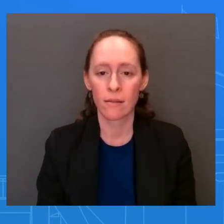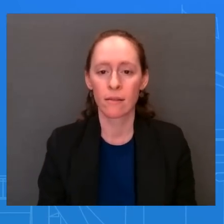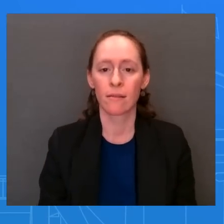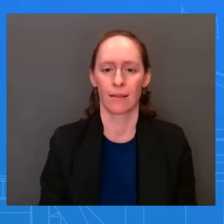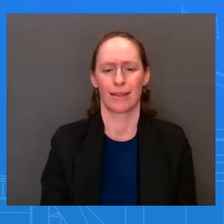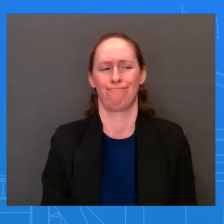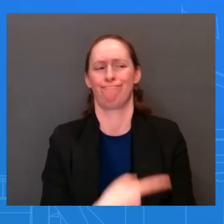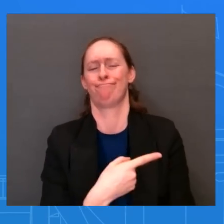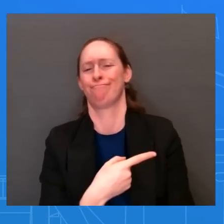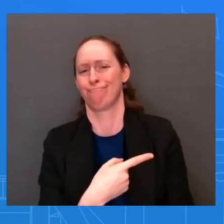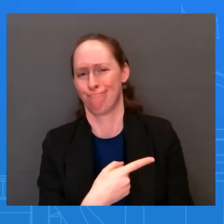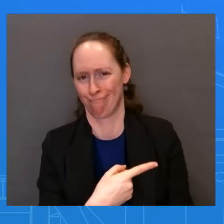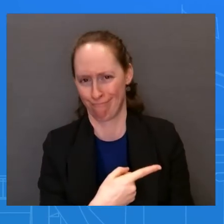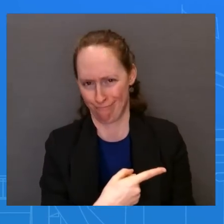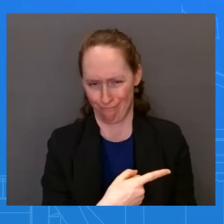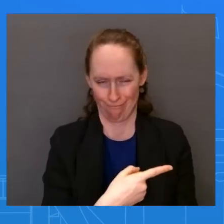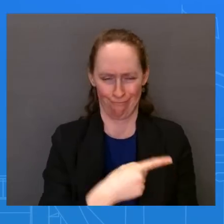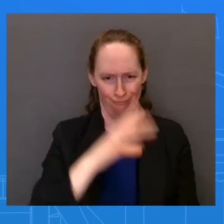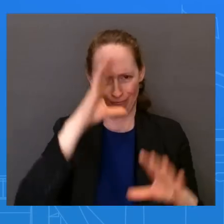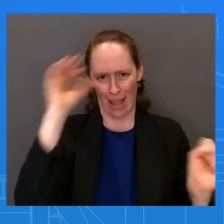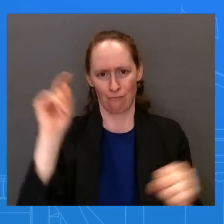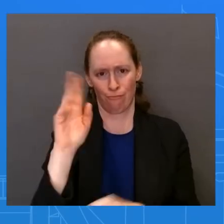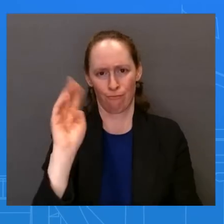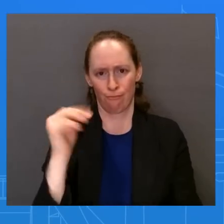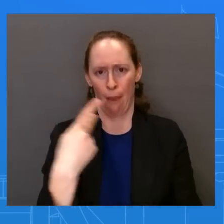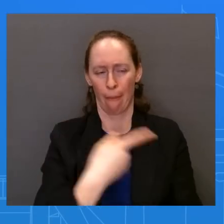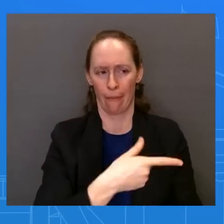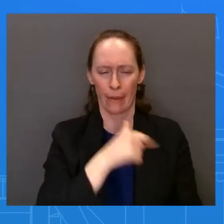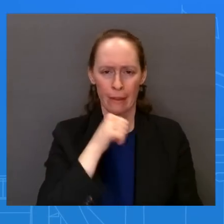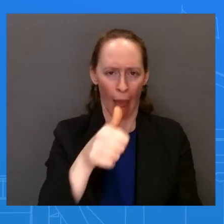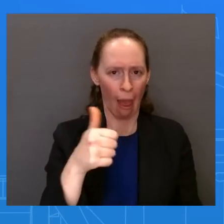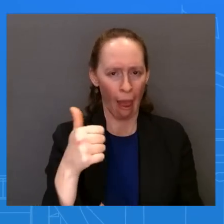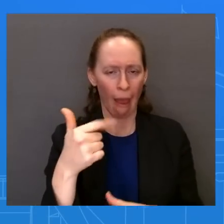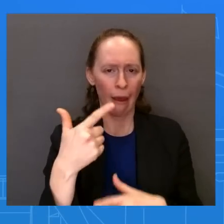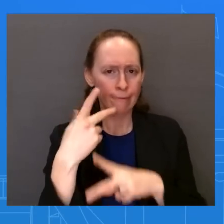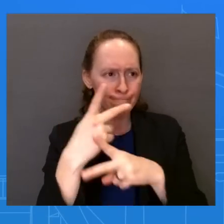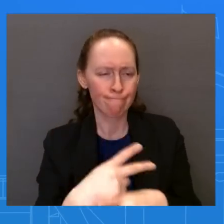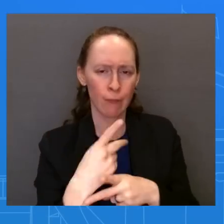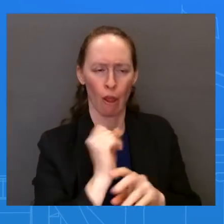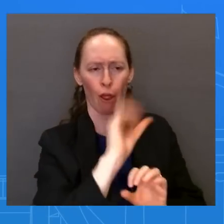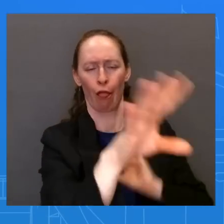for President Biden to comment on an ongoing DOJ investigation?